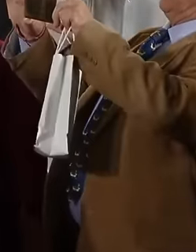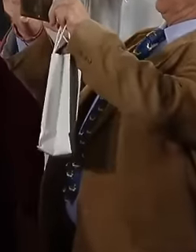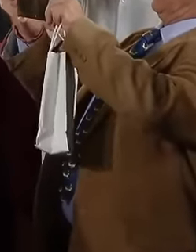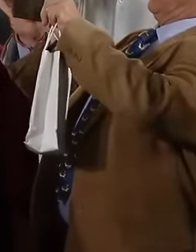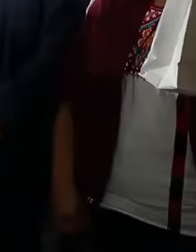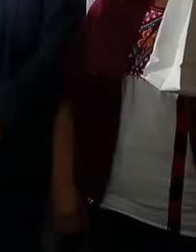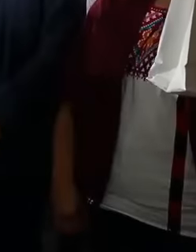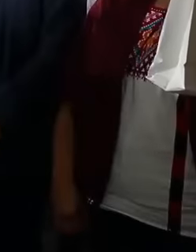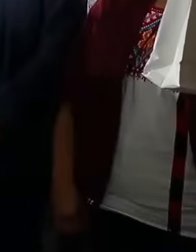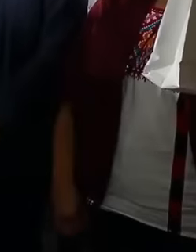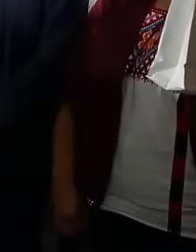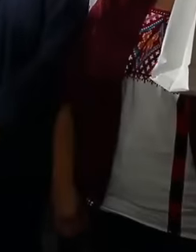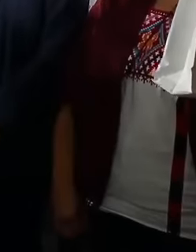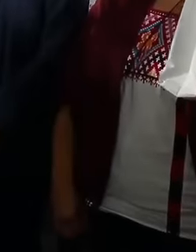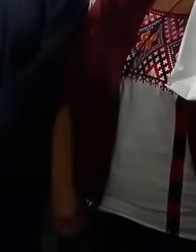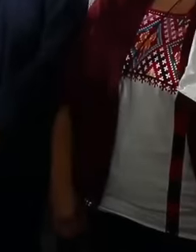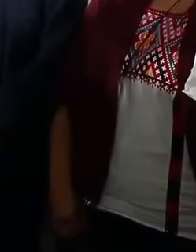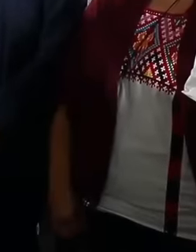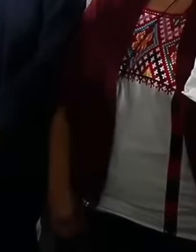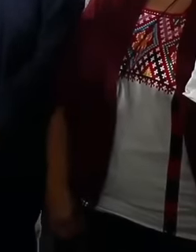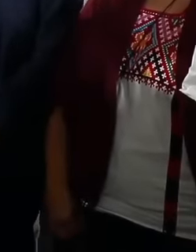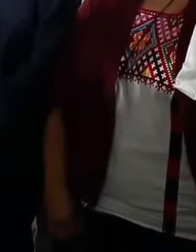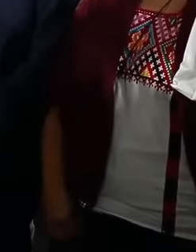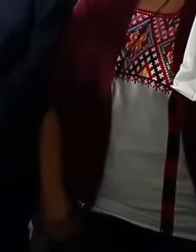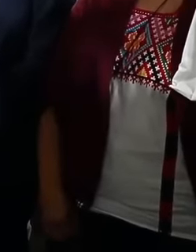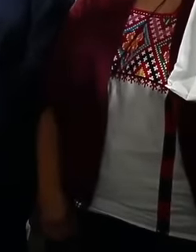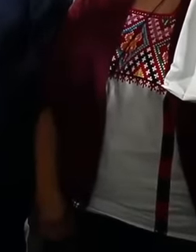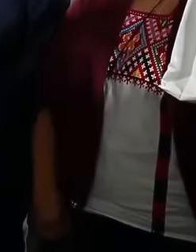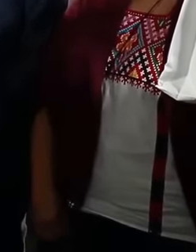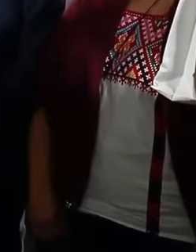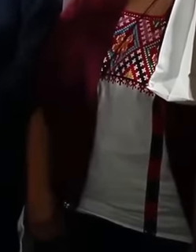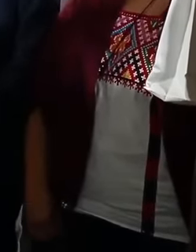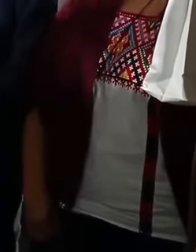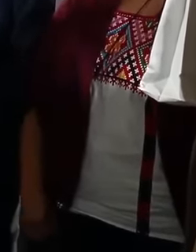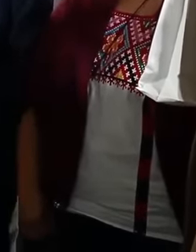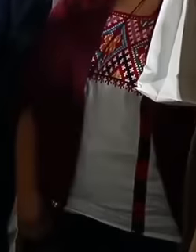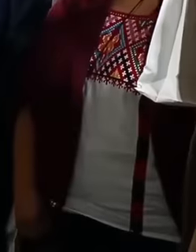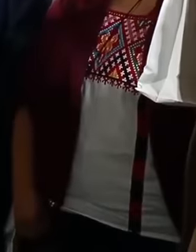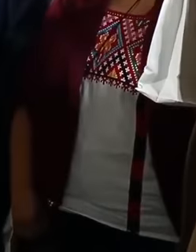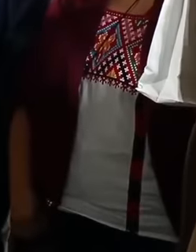am